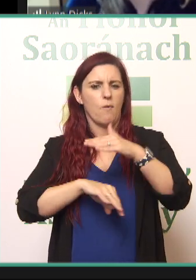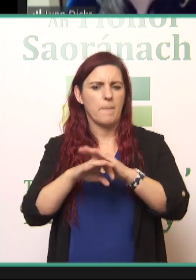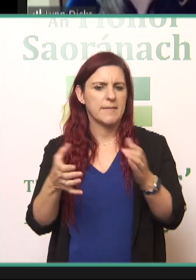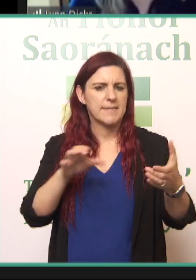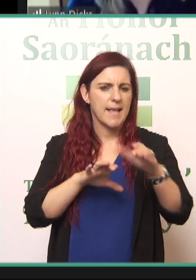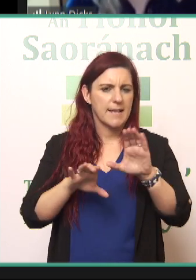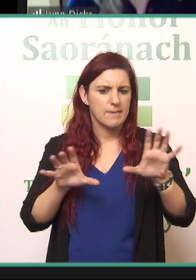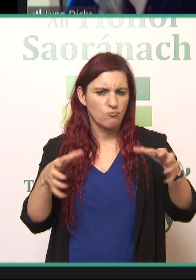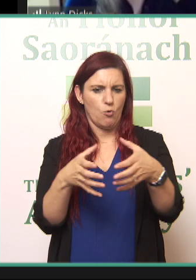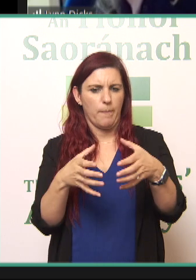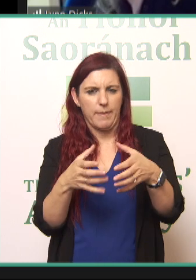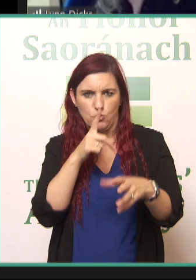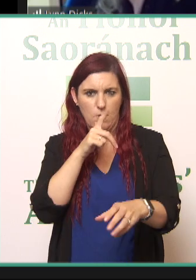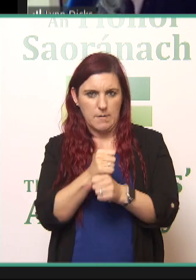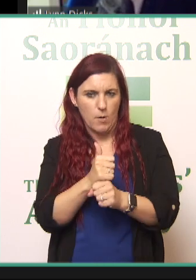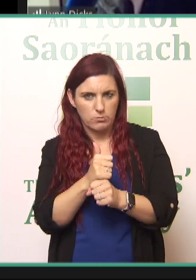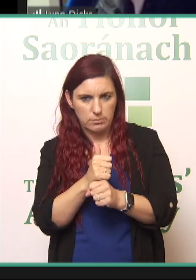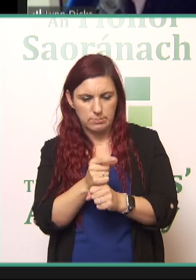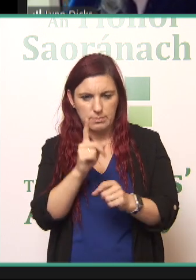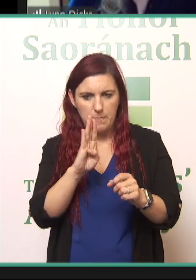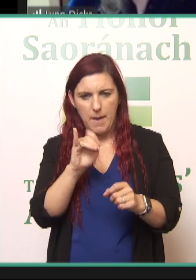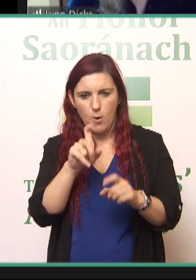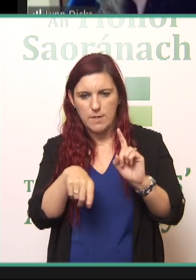on biodiversity and ecosystem services and I know you've heard from Bob Watson so you will